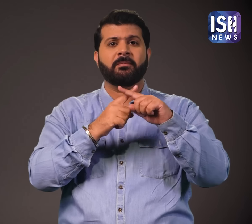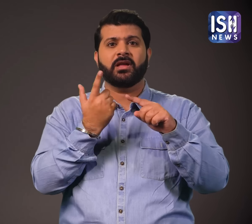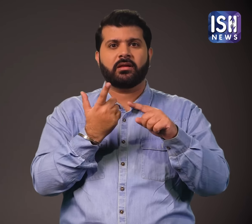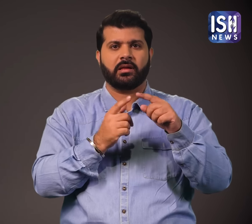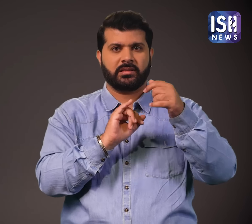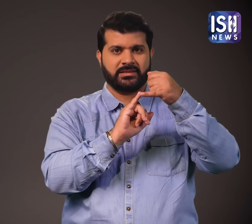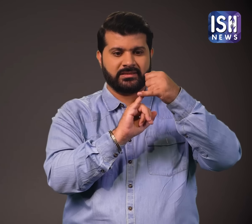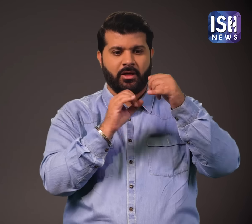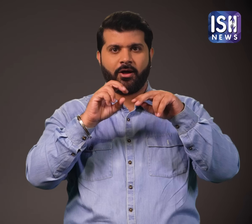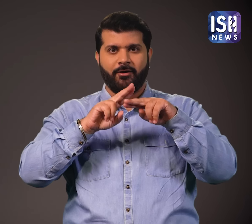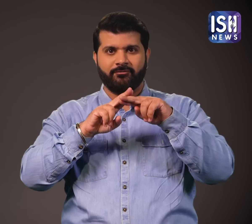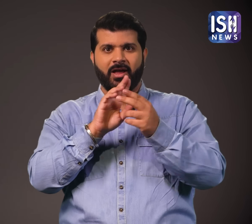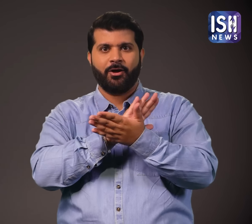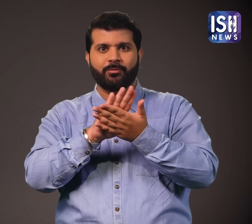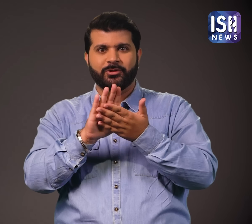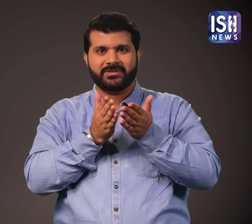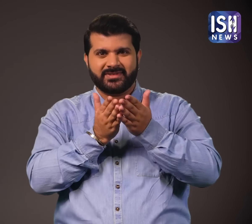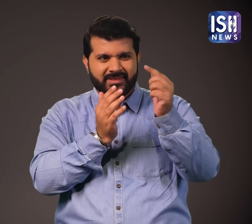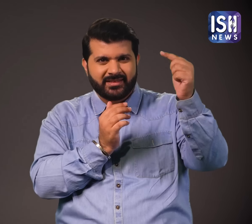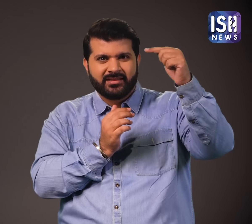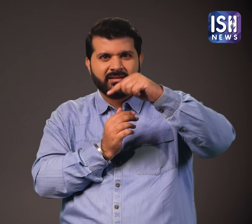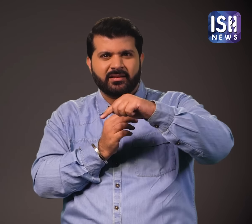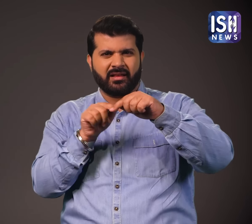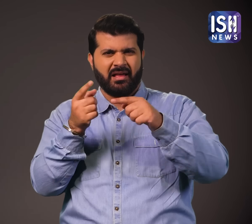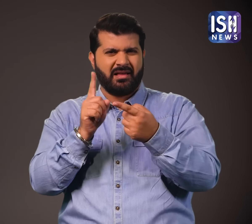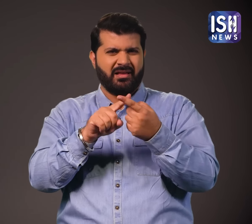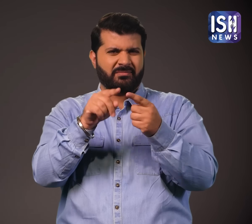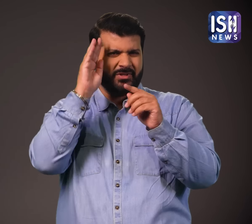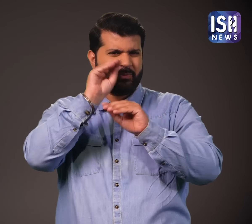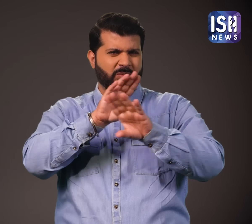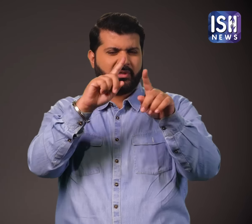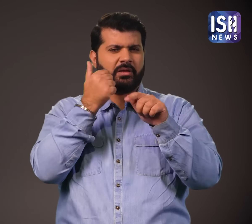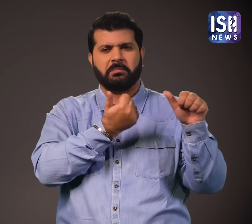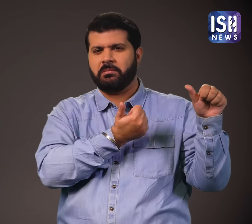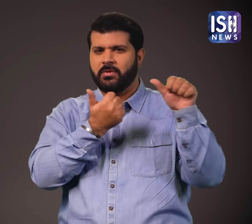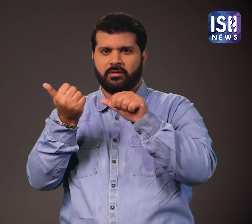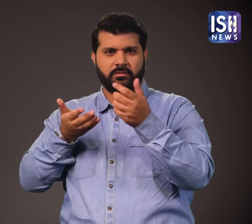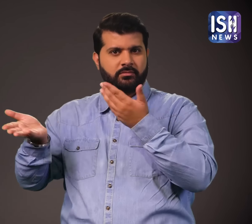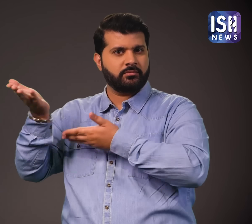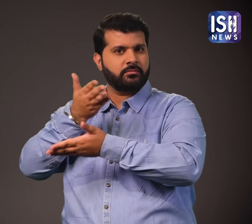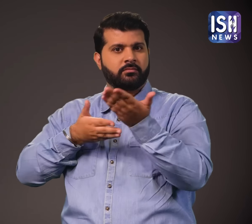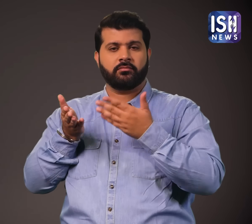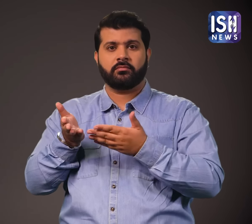We have shared about the Strait of Hormuz. You can watch, if missed.